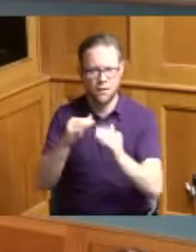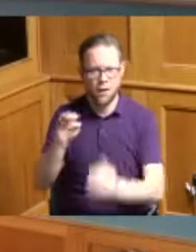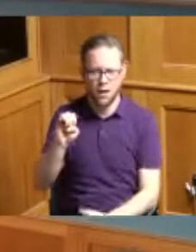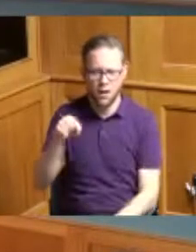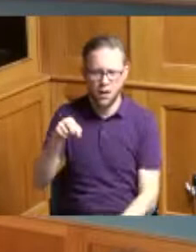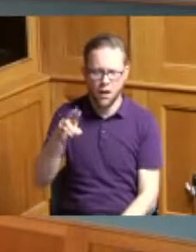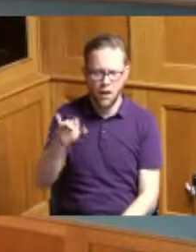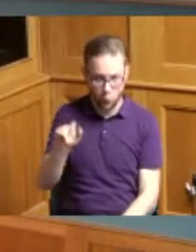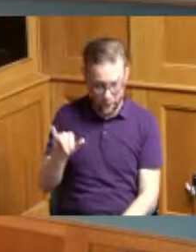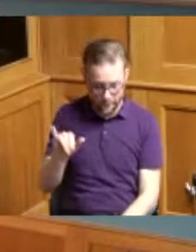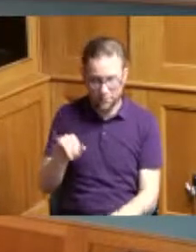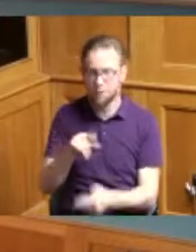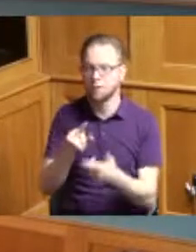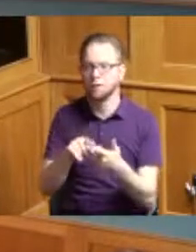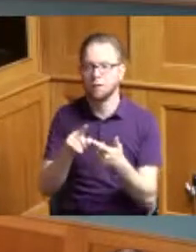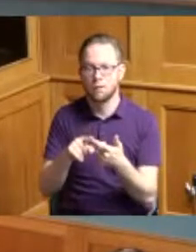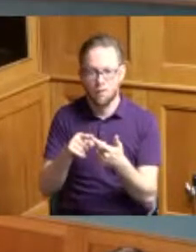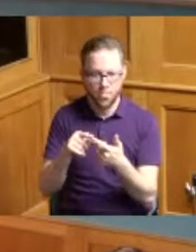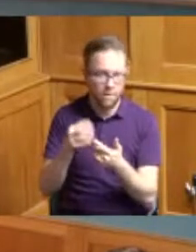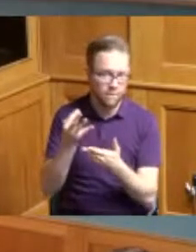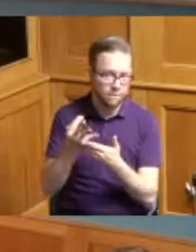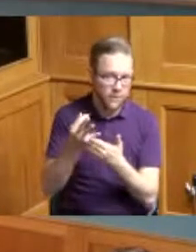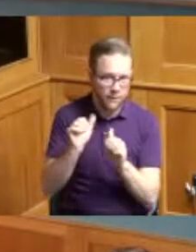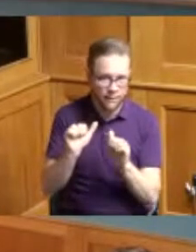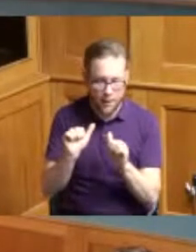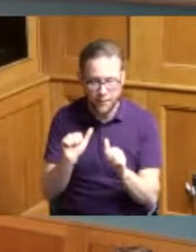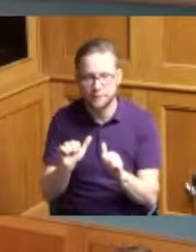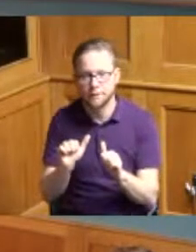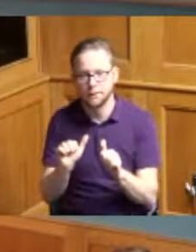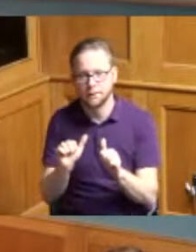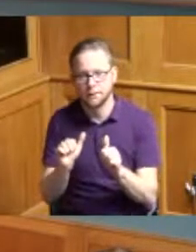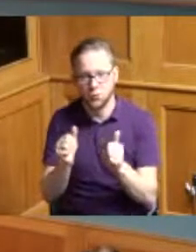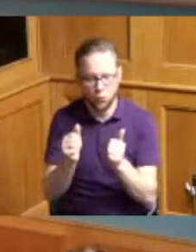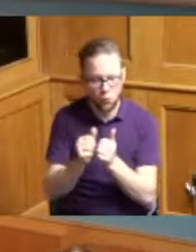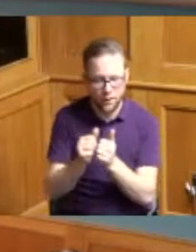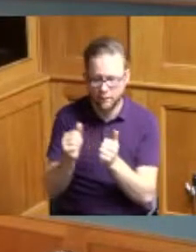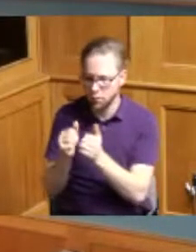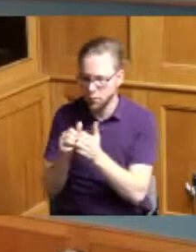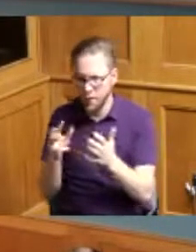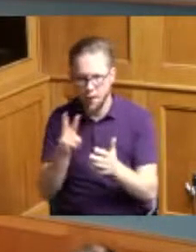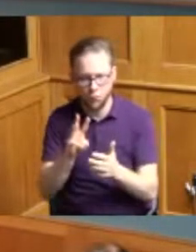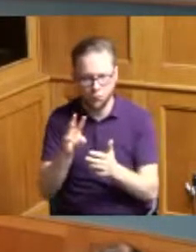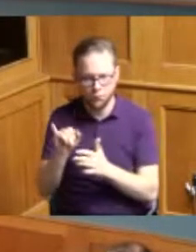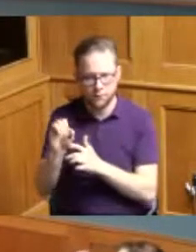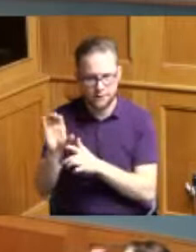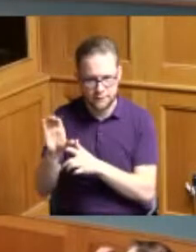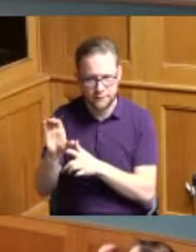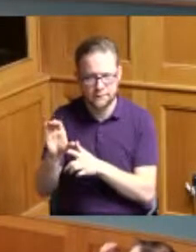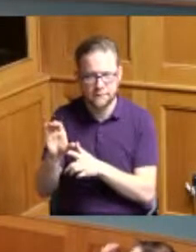talk about the funding capacity with and without a wet weather impervious surface charge talk about